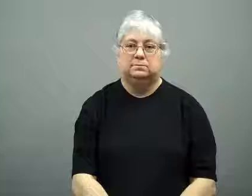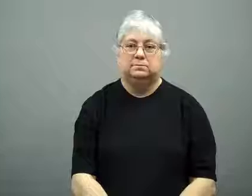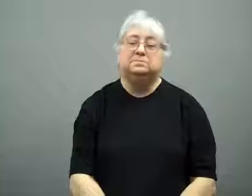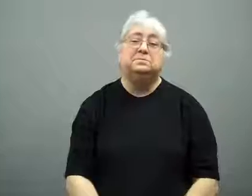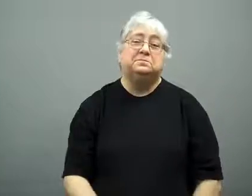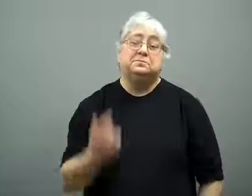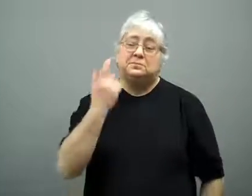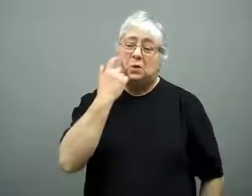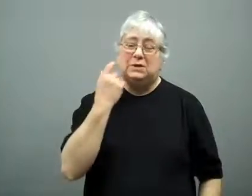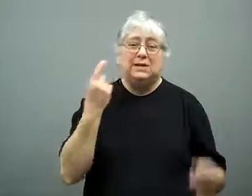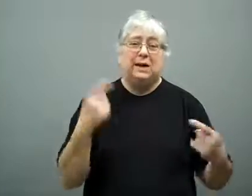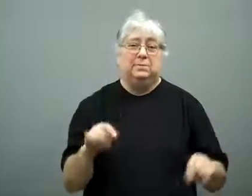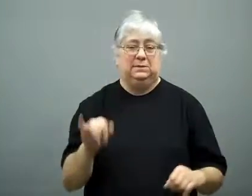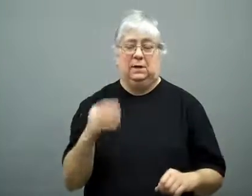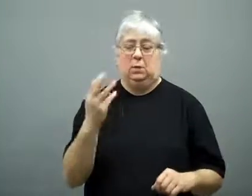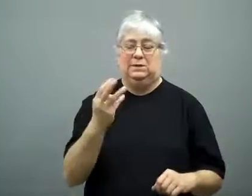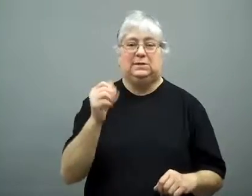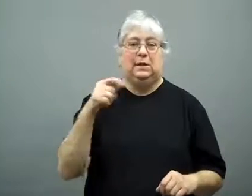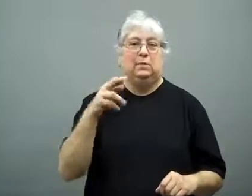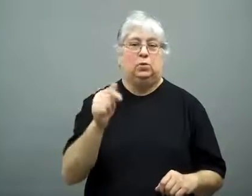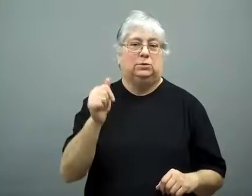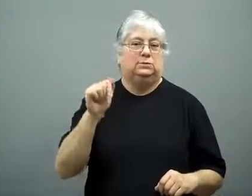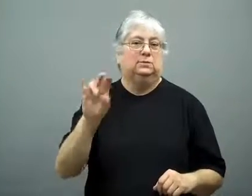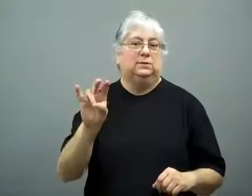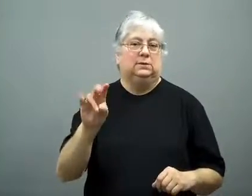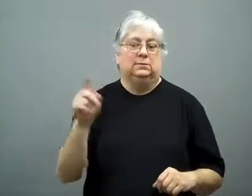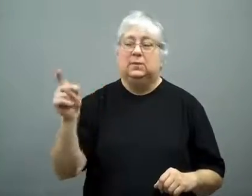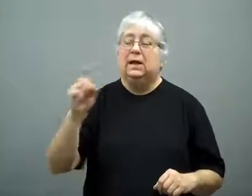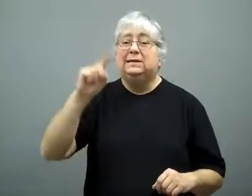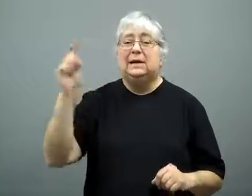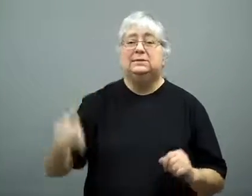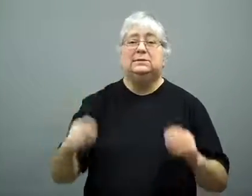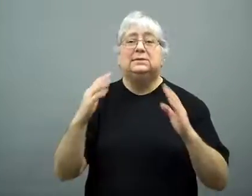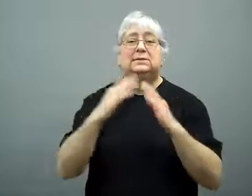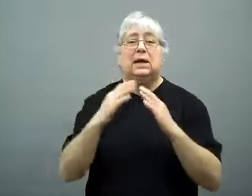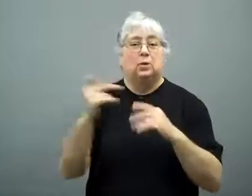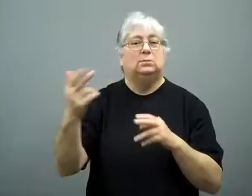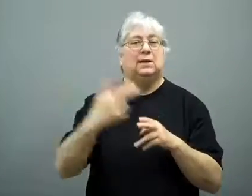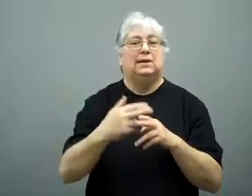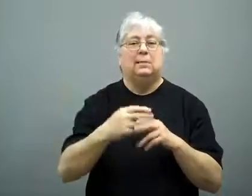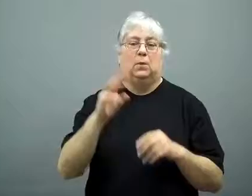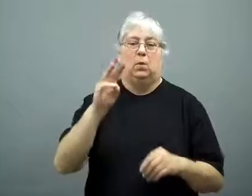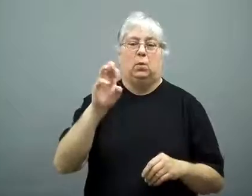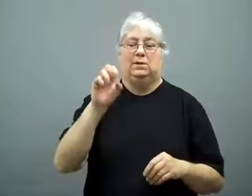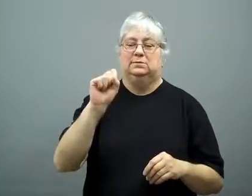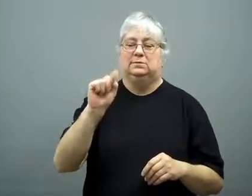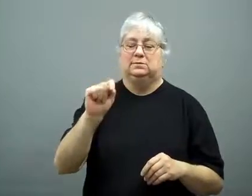This happened recently on Wednesday, April 17.